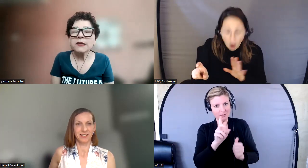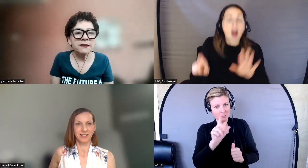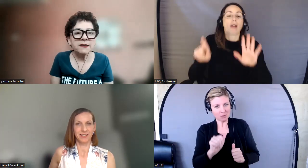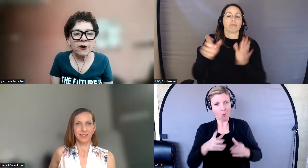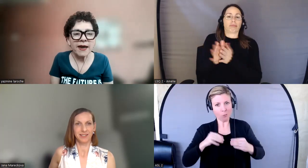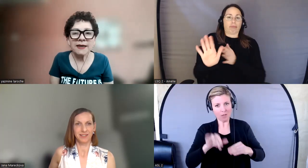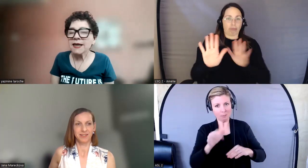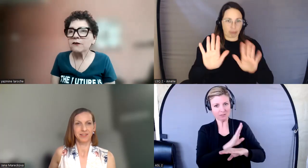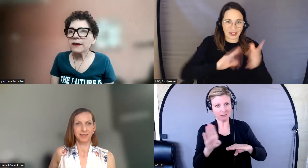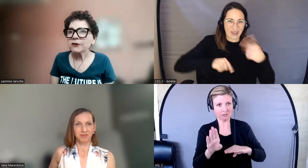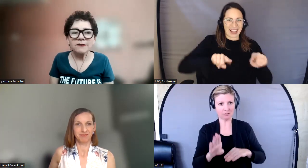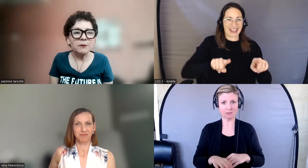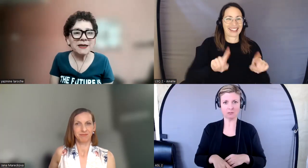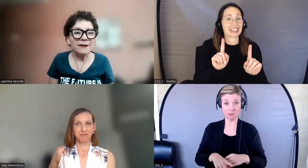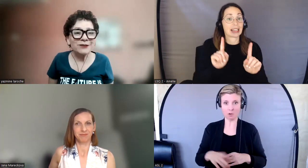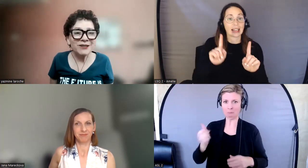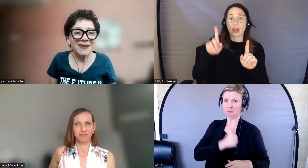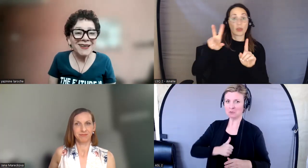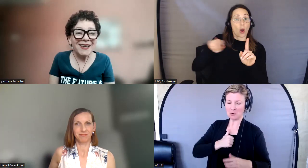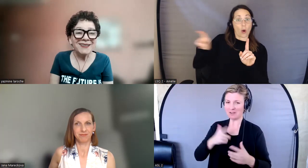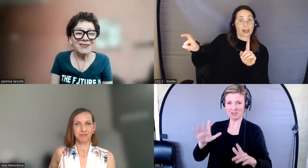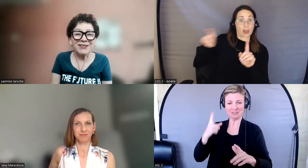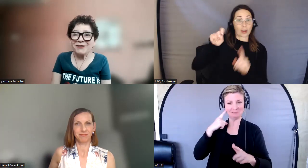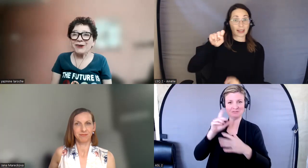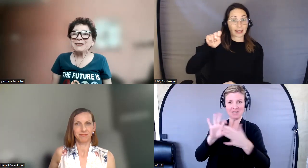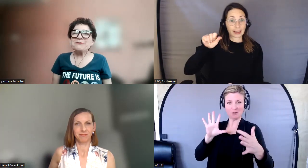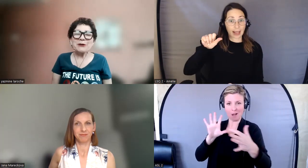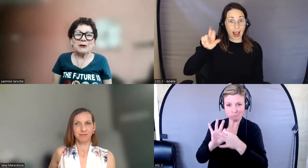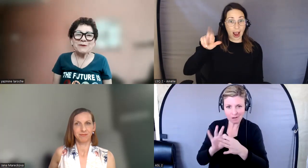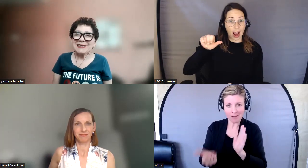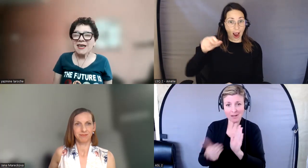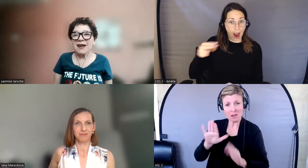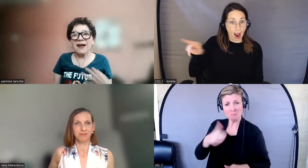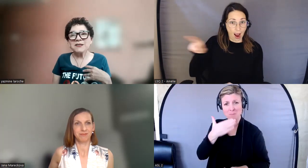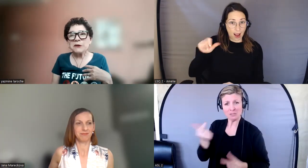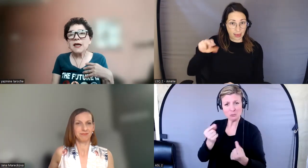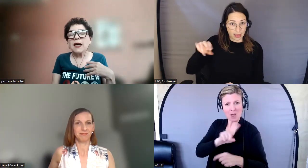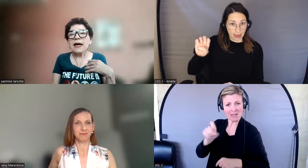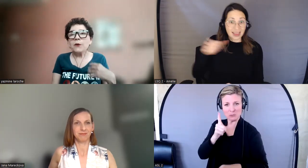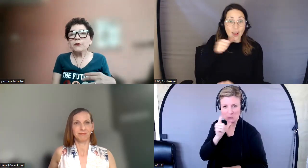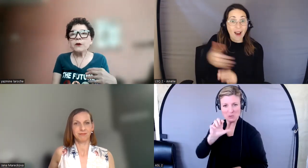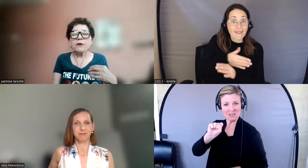ask Sarah and that question because she she works in procurement and I don't however there